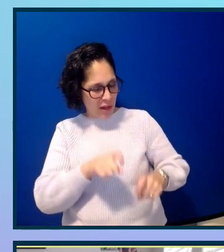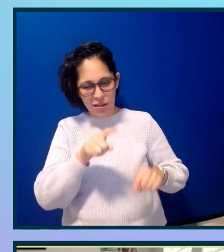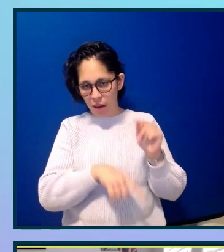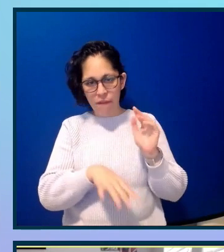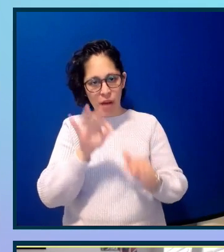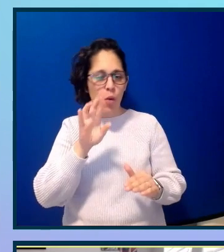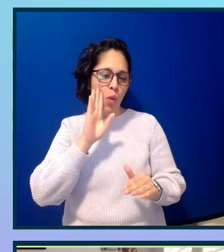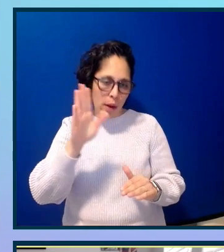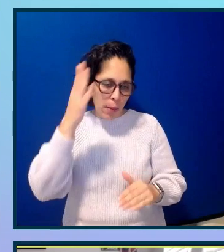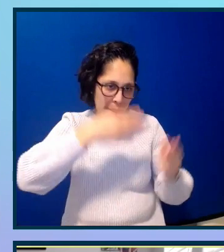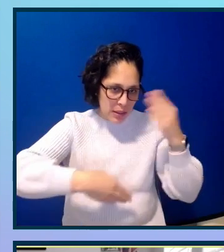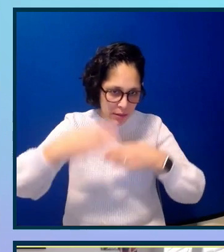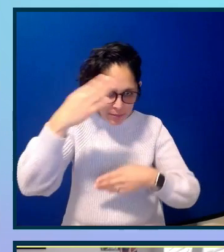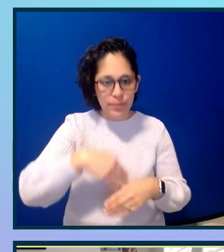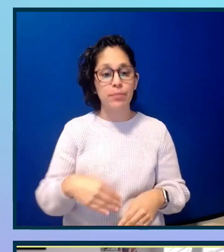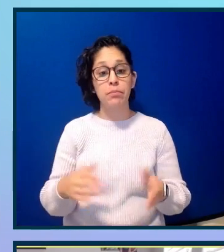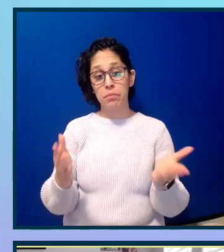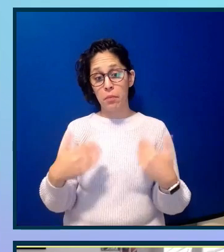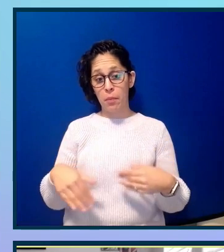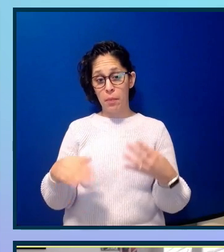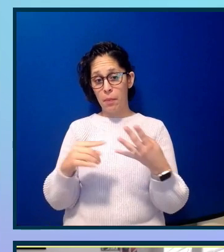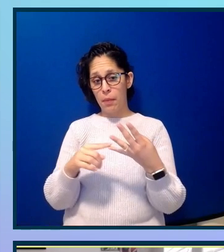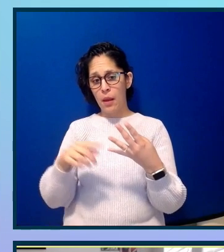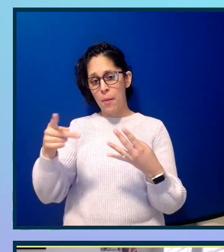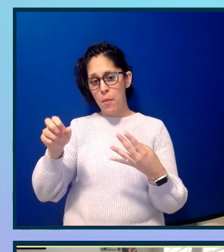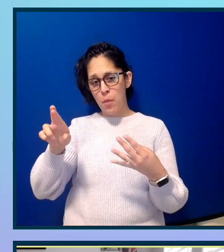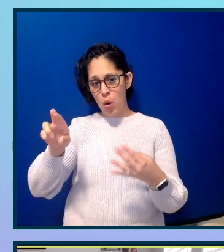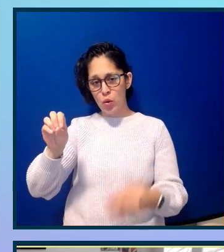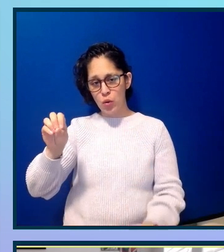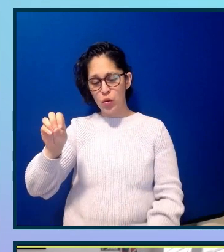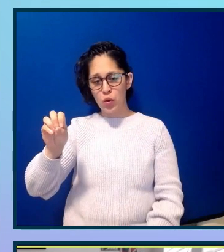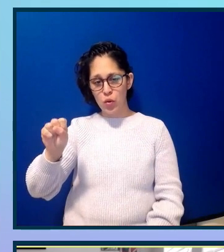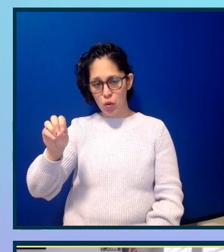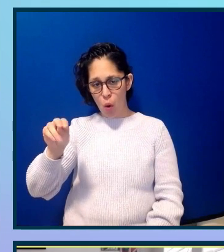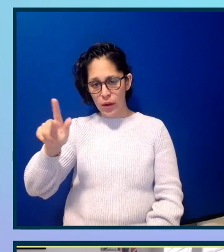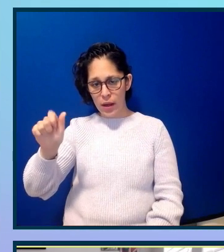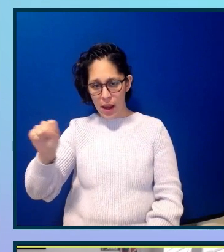These are people for you to kind of imagine and work with. And these are based on real world stories,